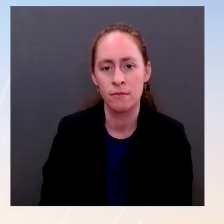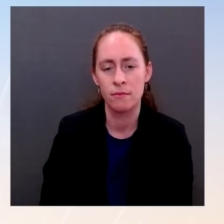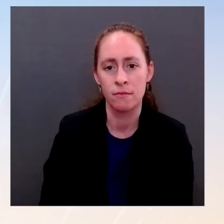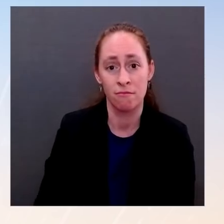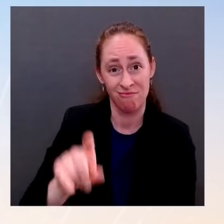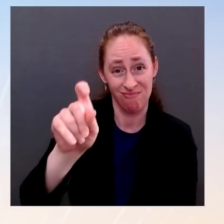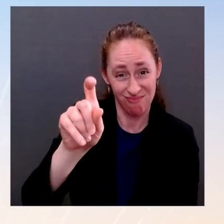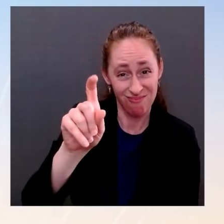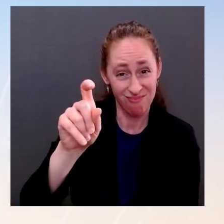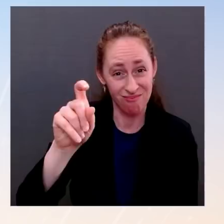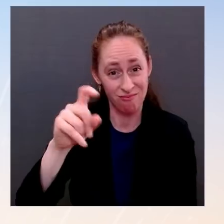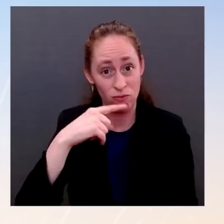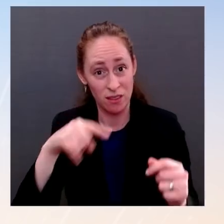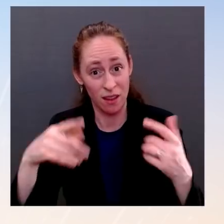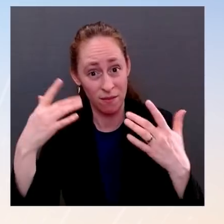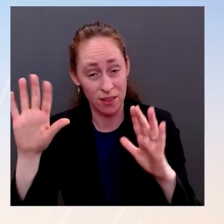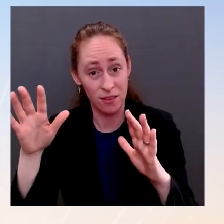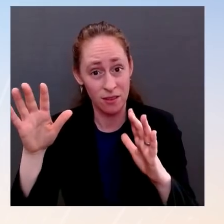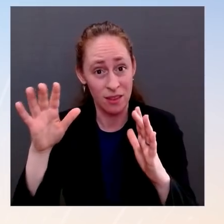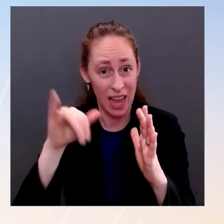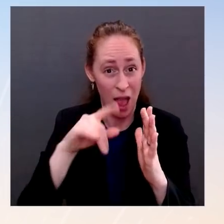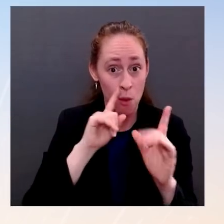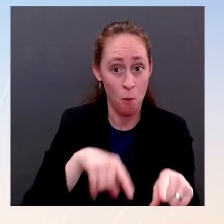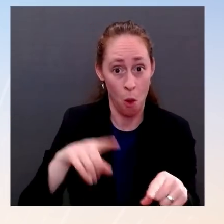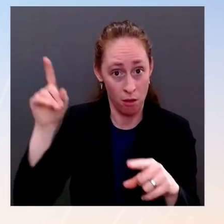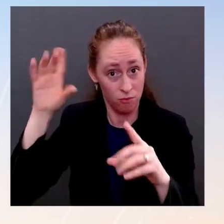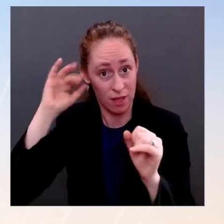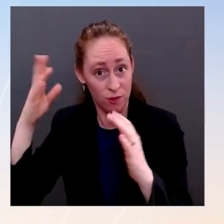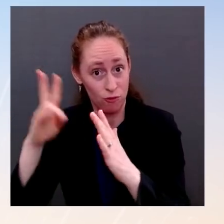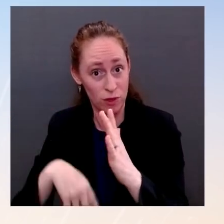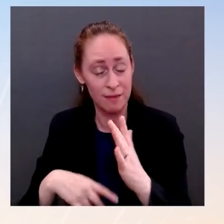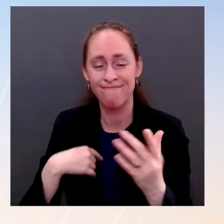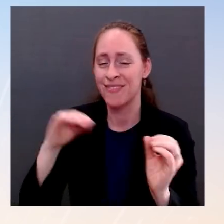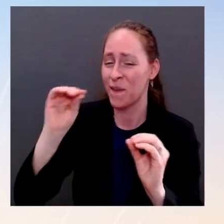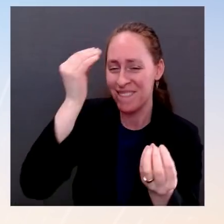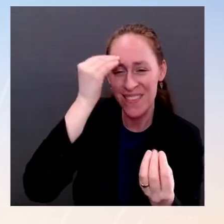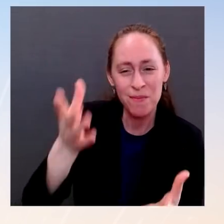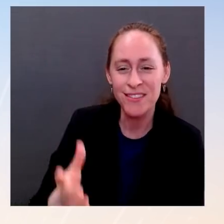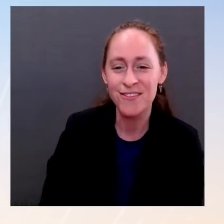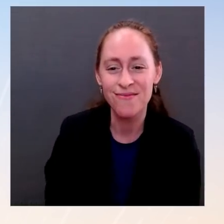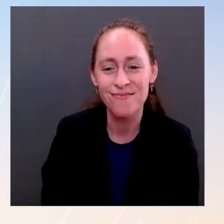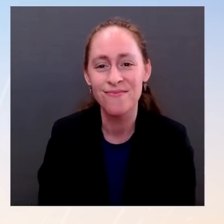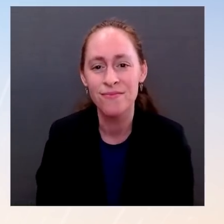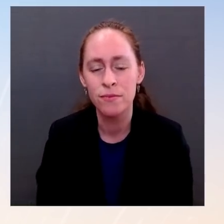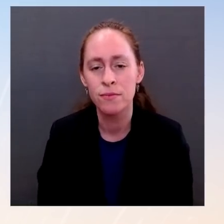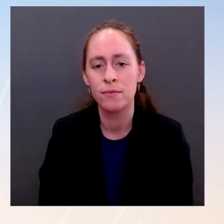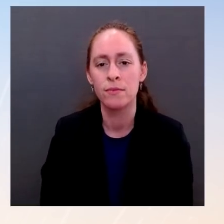What I can tell you is that our efforts remain having continued diplomatic conversations